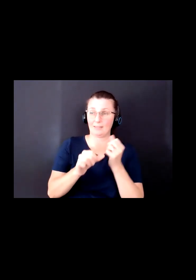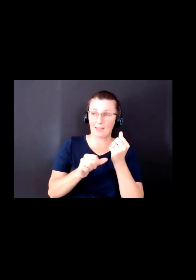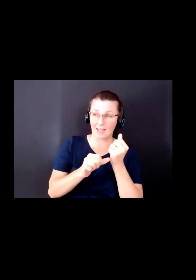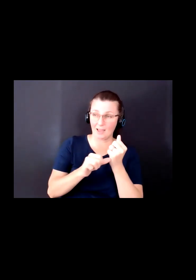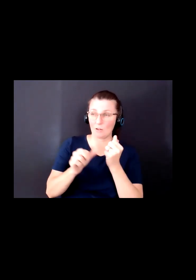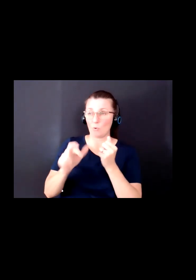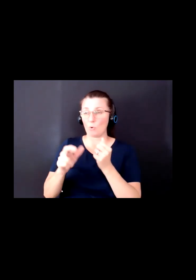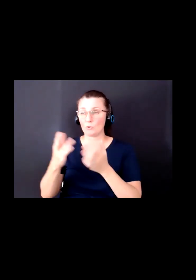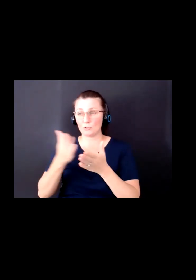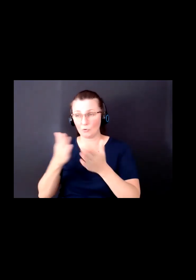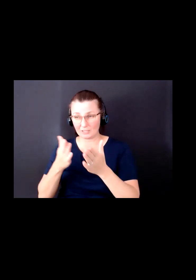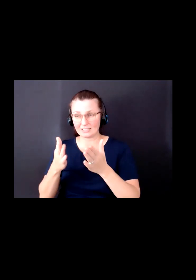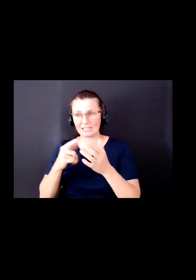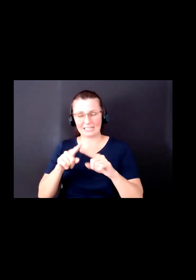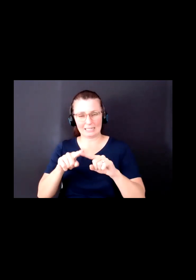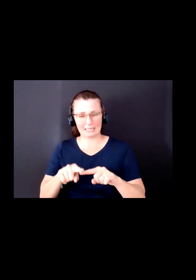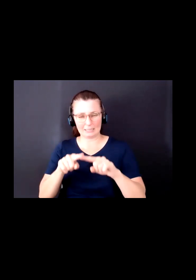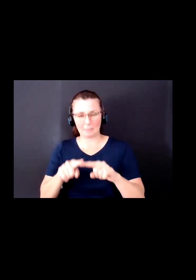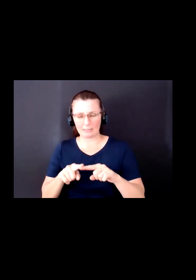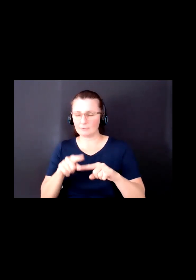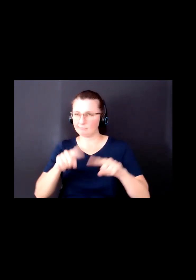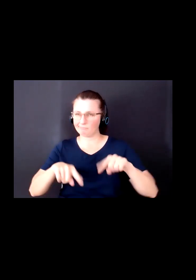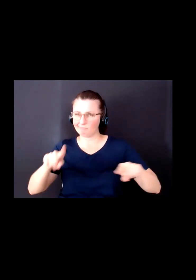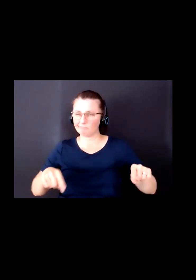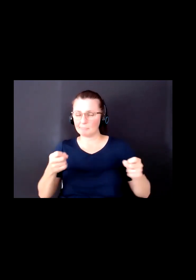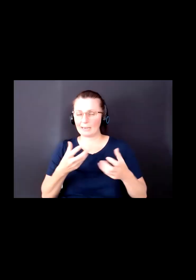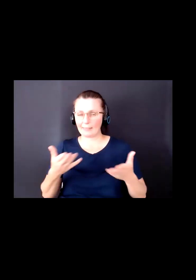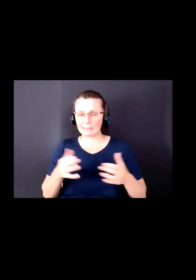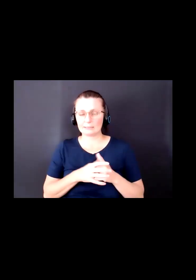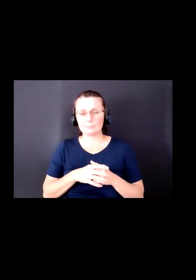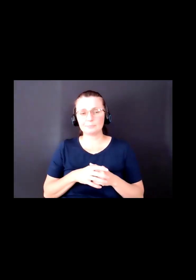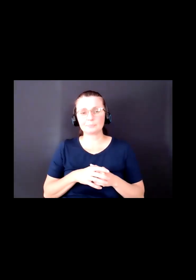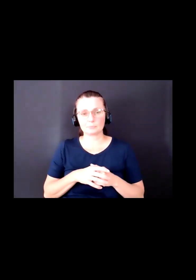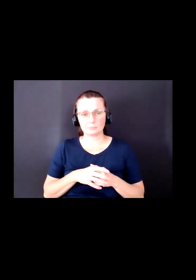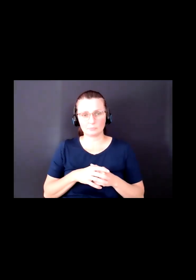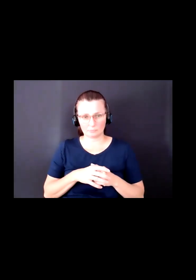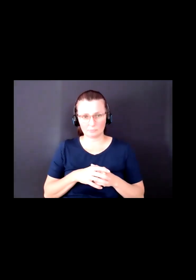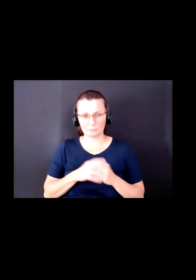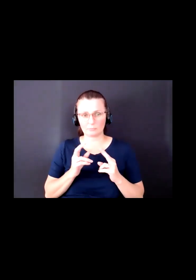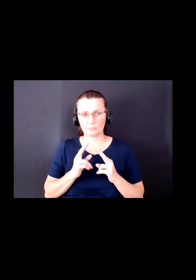person's request. So both can require reasonable advanced